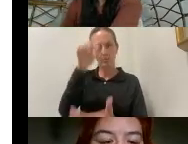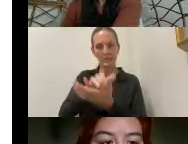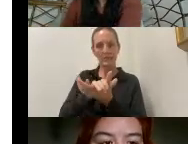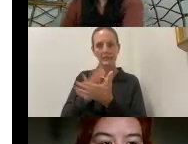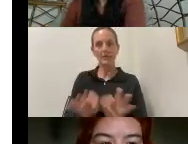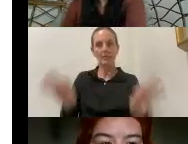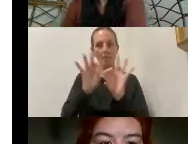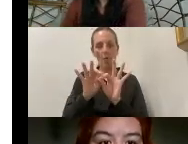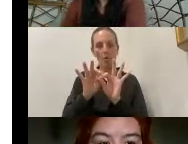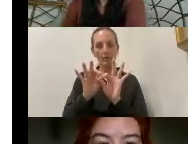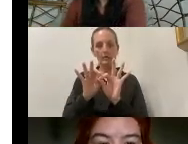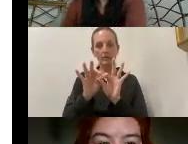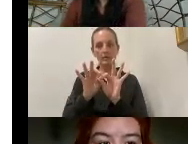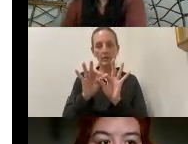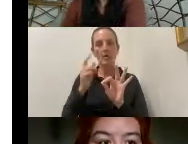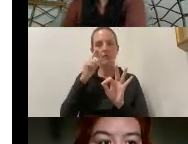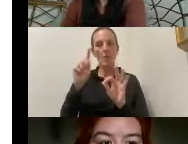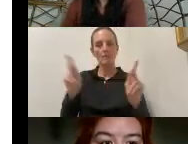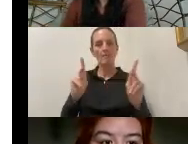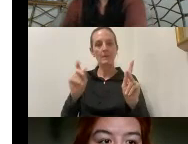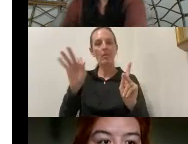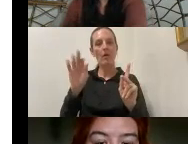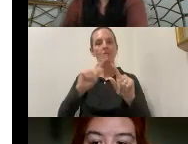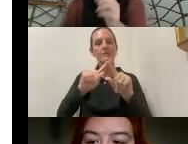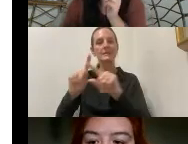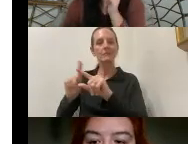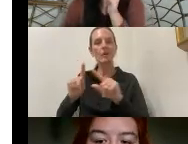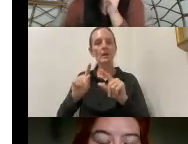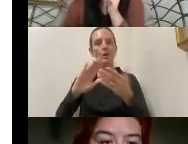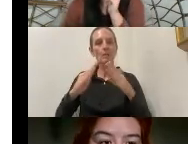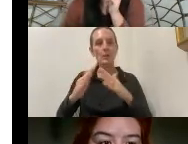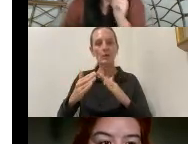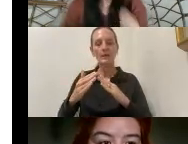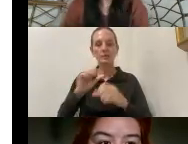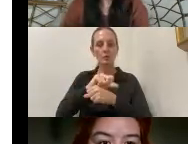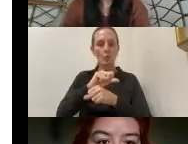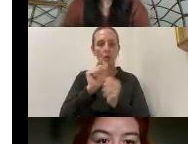from different communities work together on talking about the climate crisis?